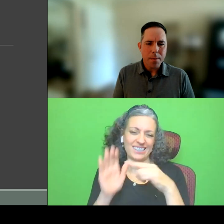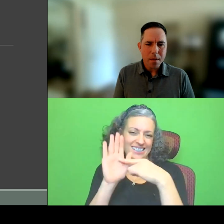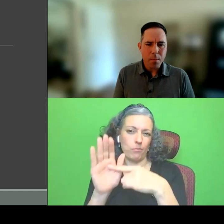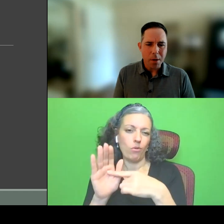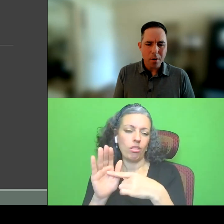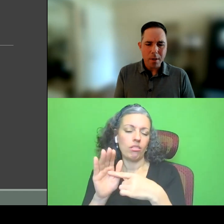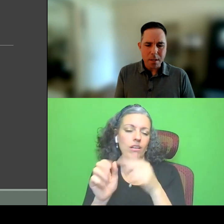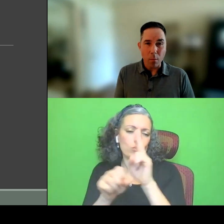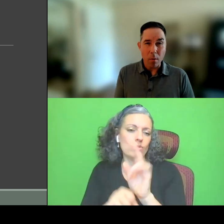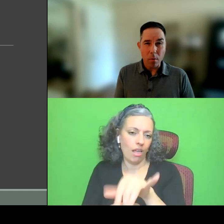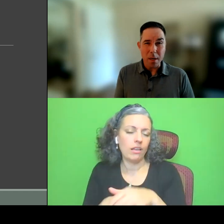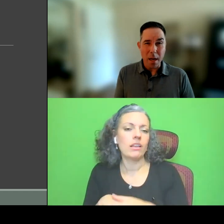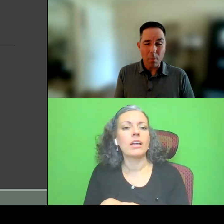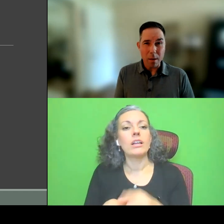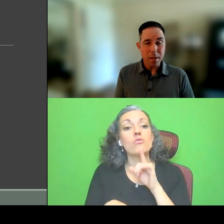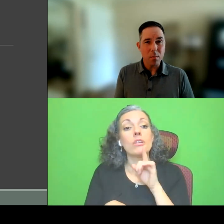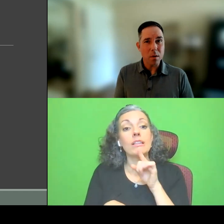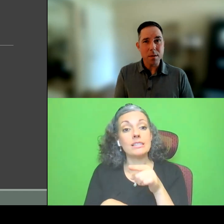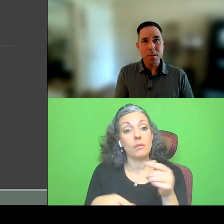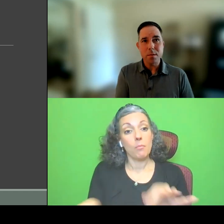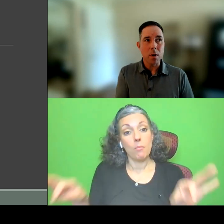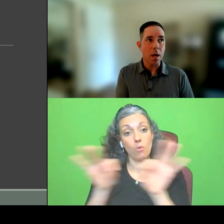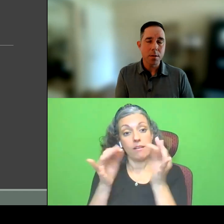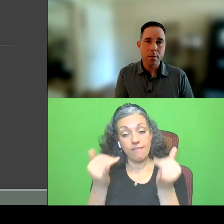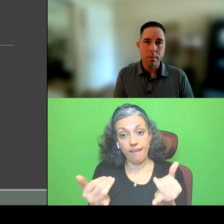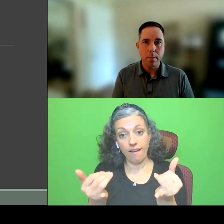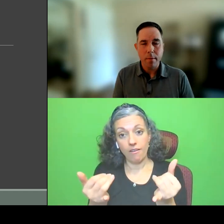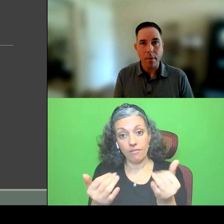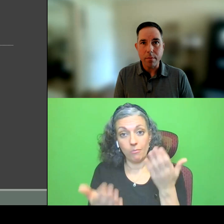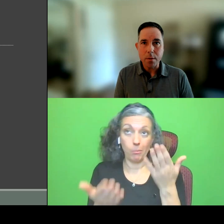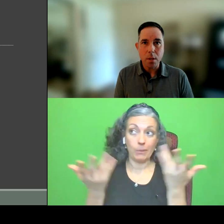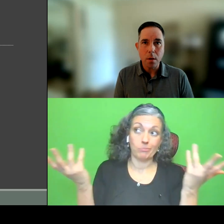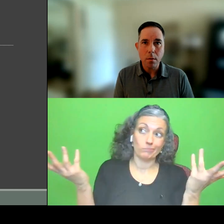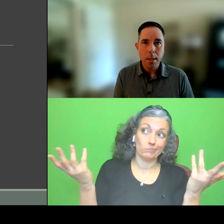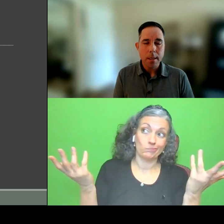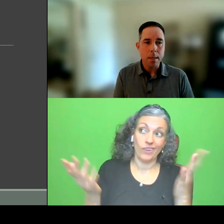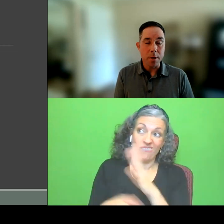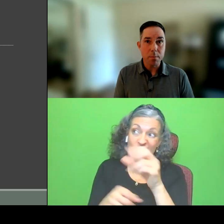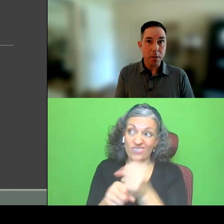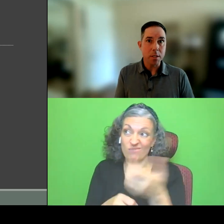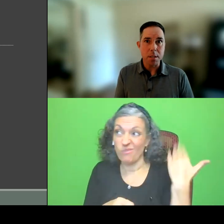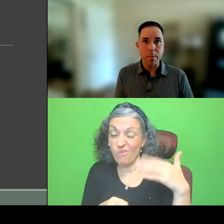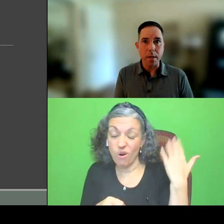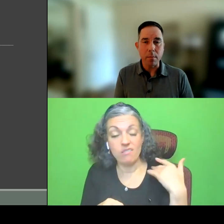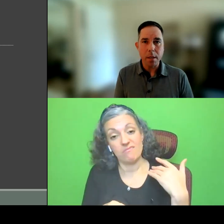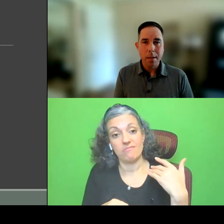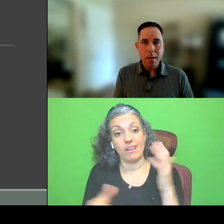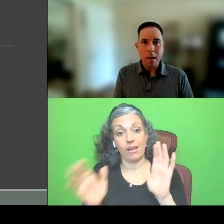I think procurements even more important now than it was, gosh, five years ago? But especially since the pandemic.